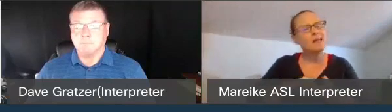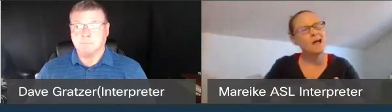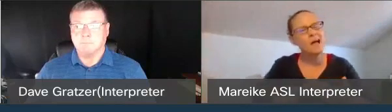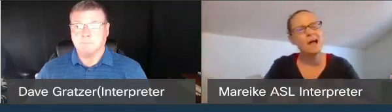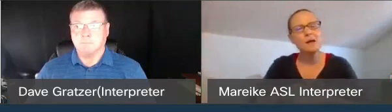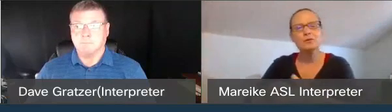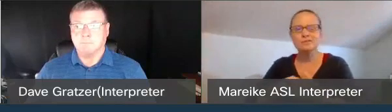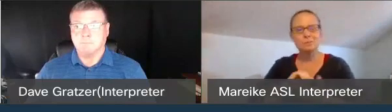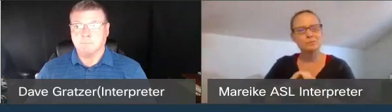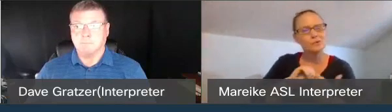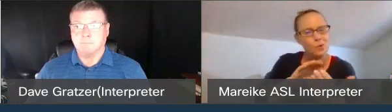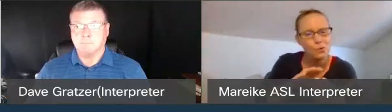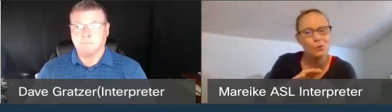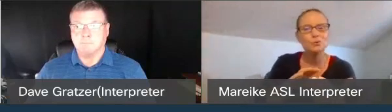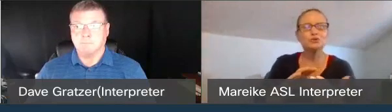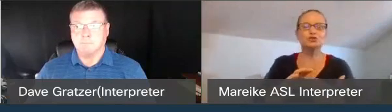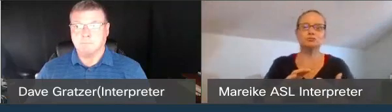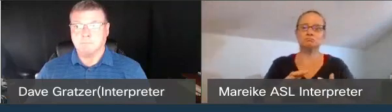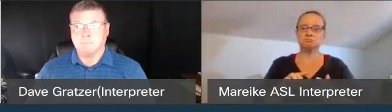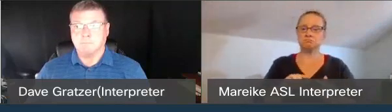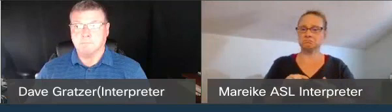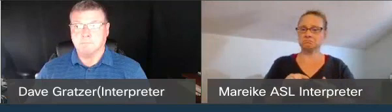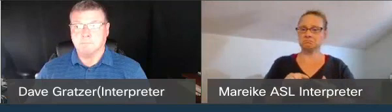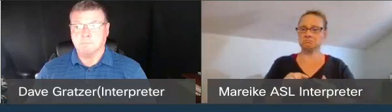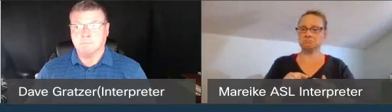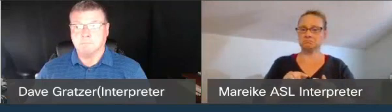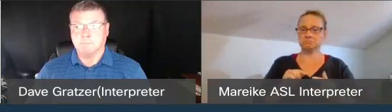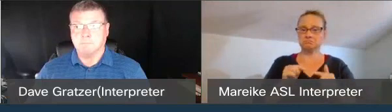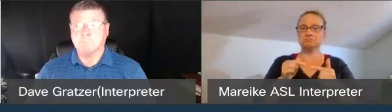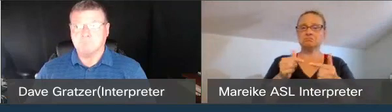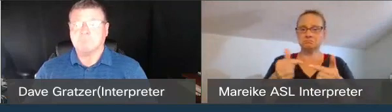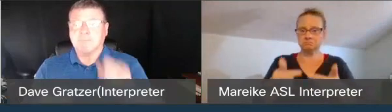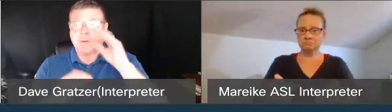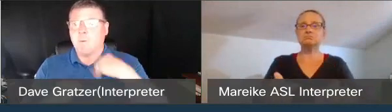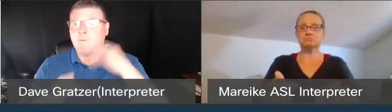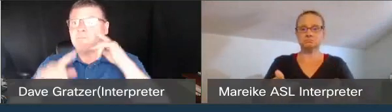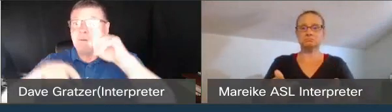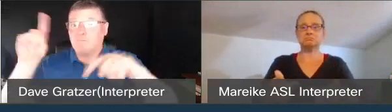And in 2019, we started seeing, for a variety of reasons in San Diego, open drug use